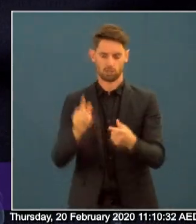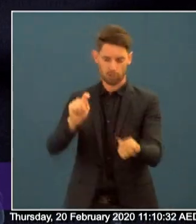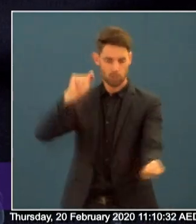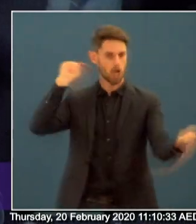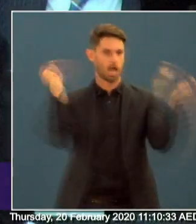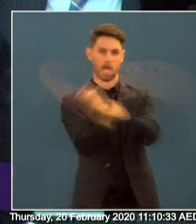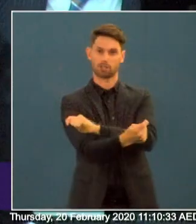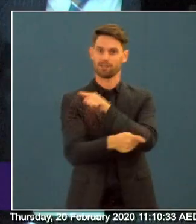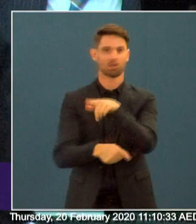Does it need to be incremental?